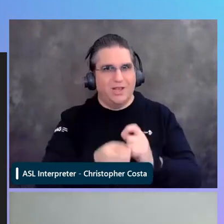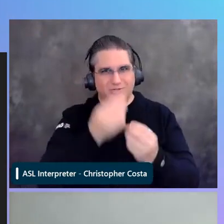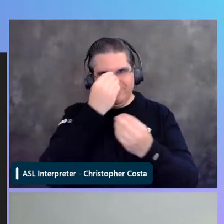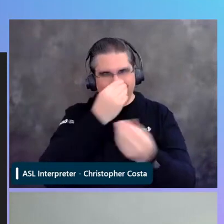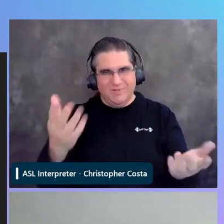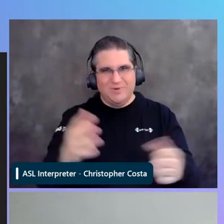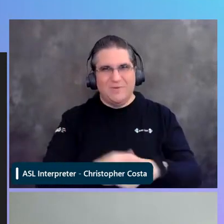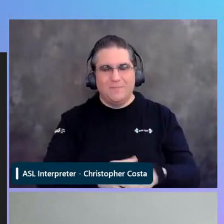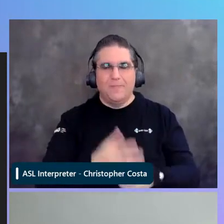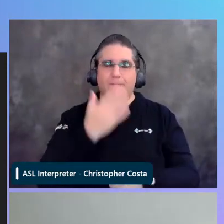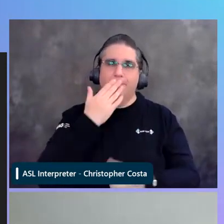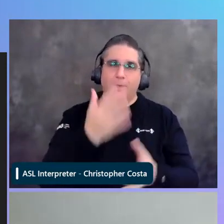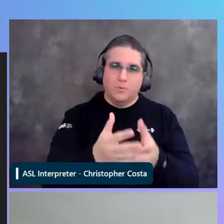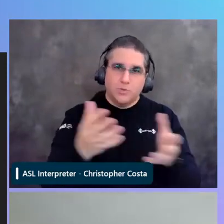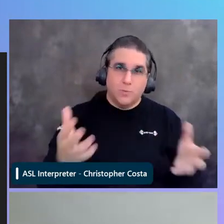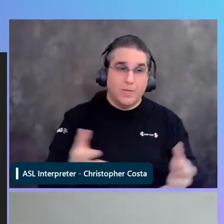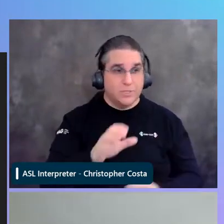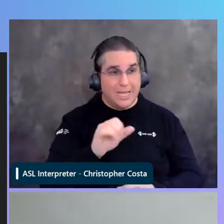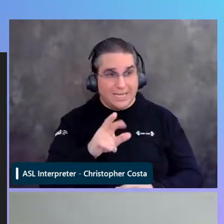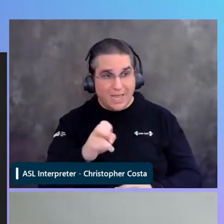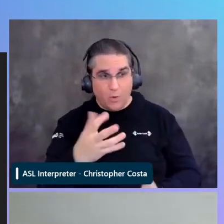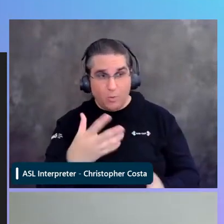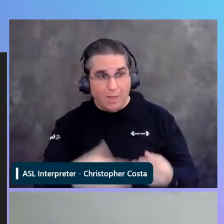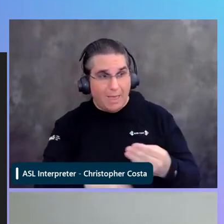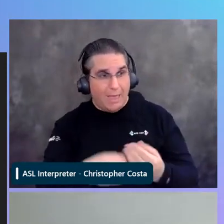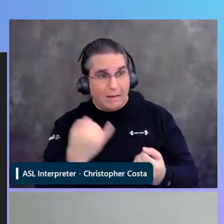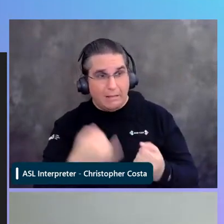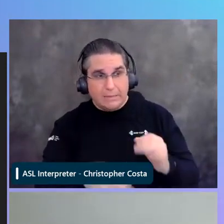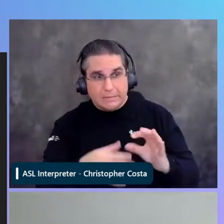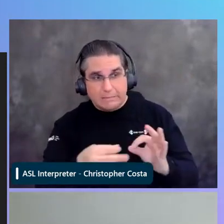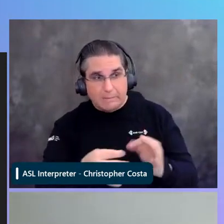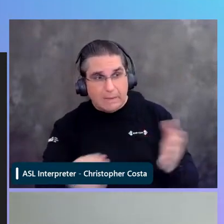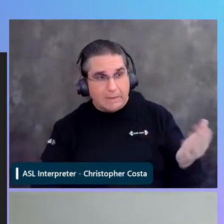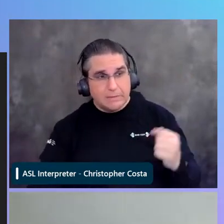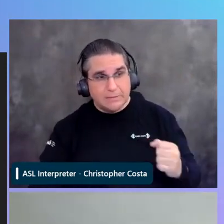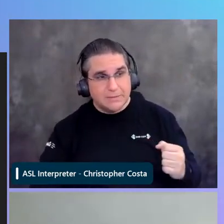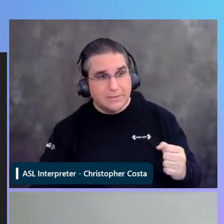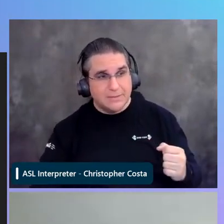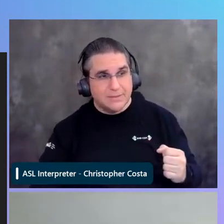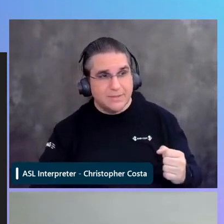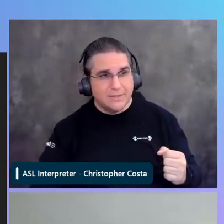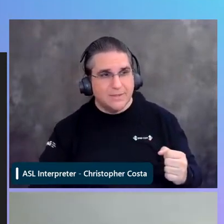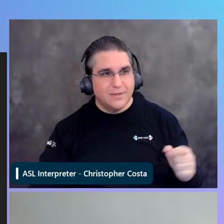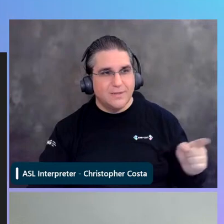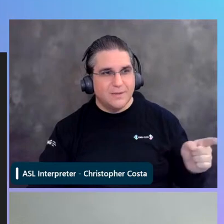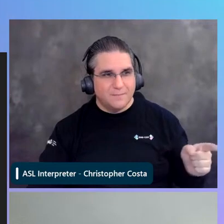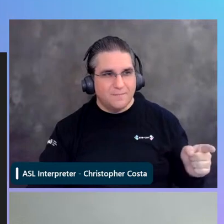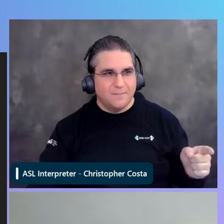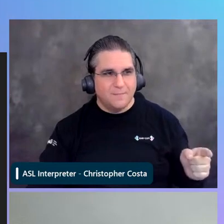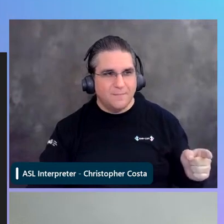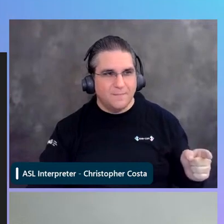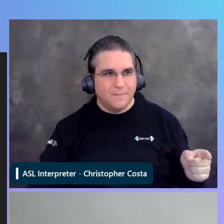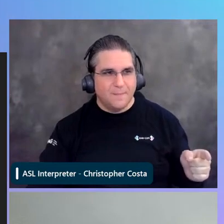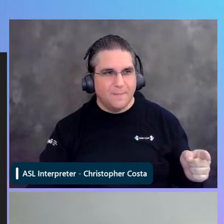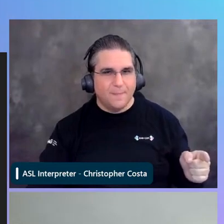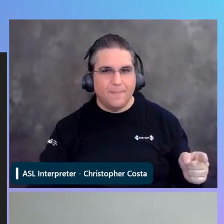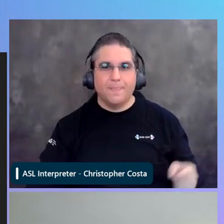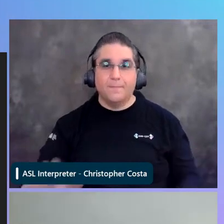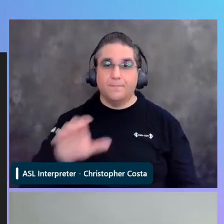Thank you so much, Carrie. Do you have anything left to add? No Just thank you again for the